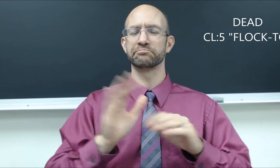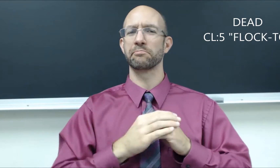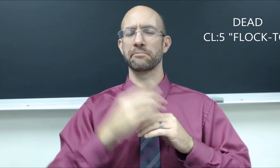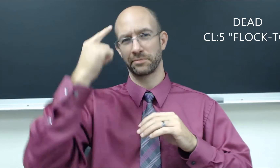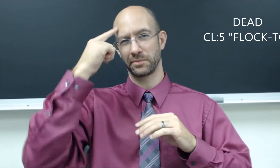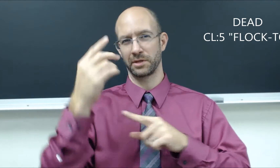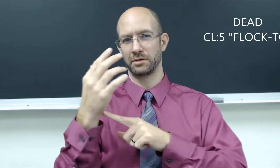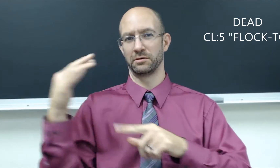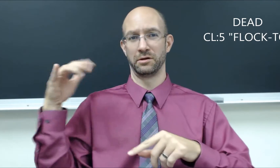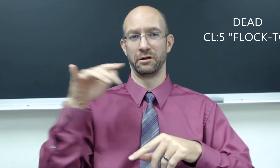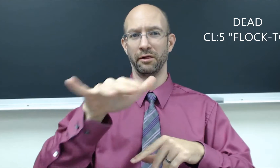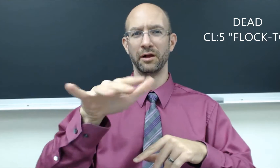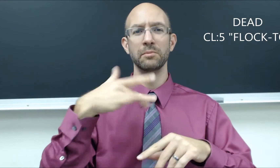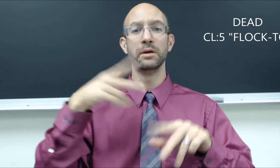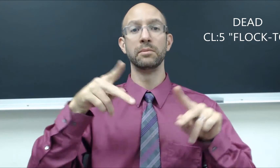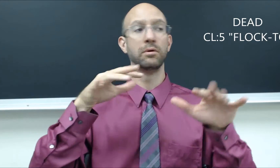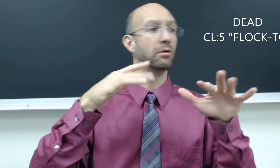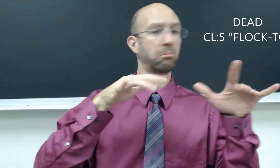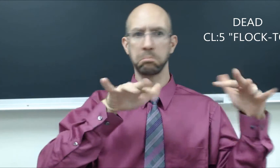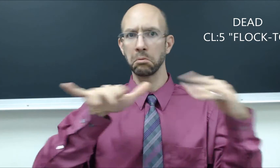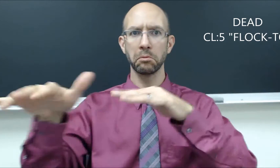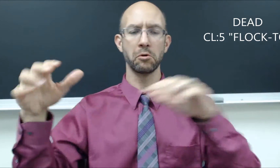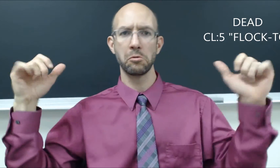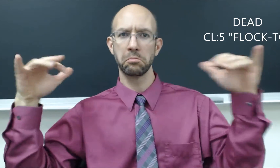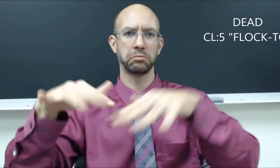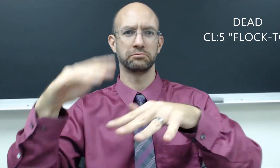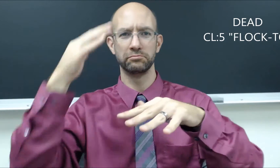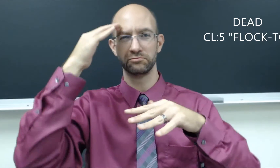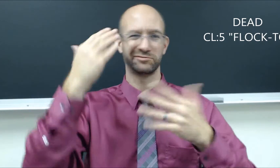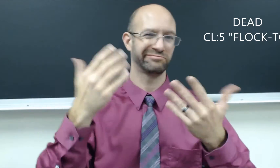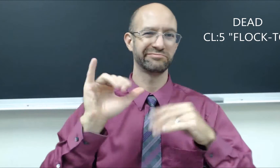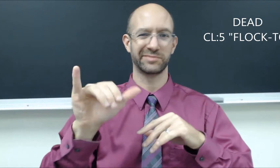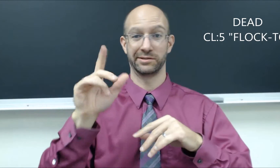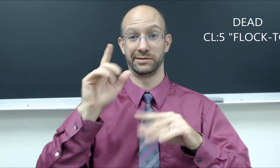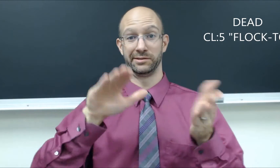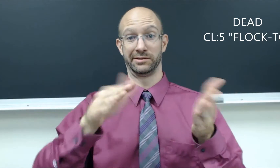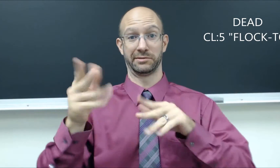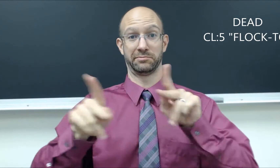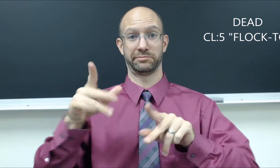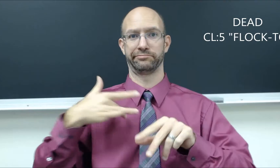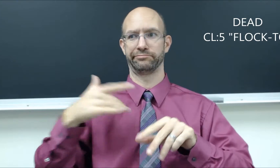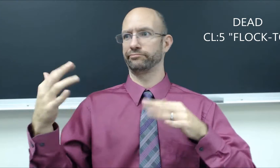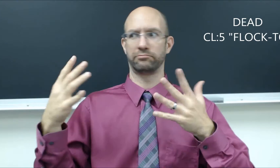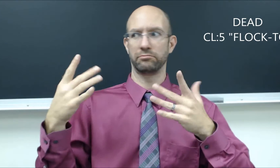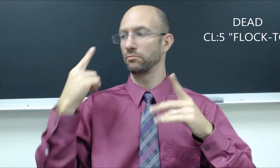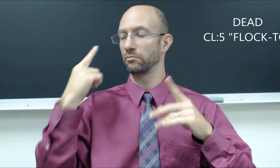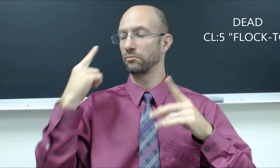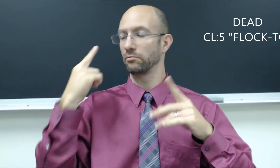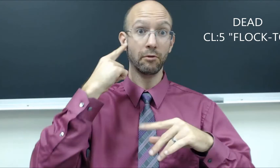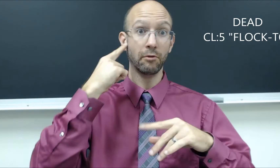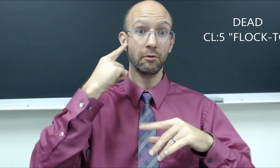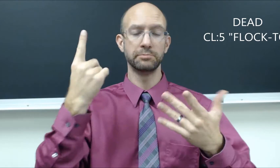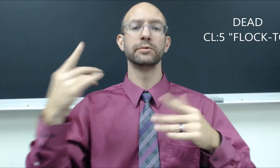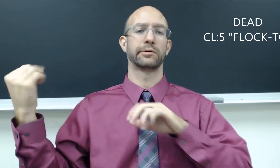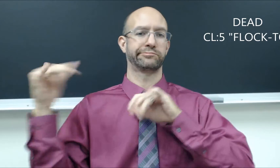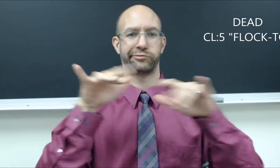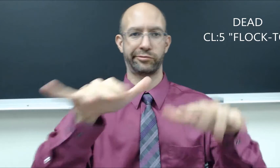I think that CL:5 shows people flocking. That is what dead people typically do, when they hear something, they flock to it.